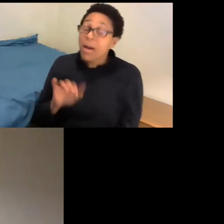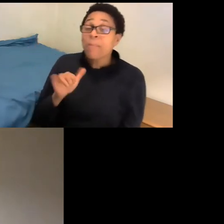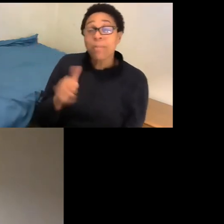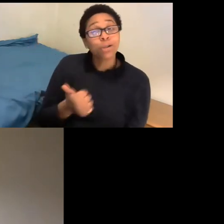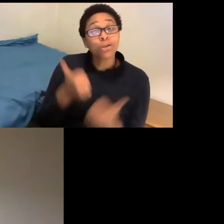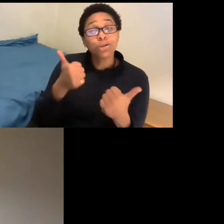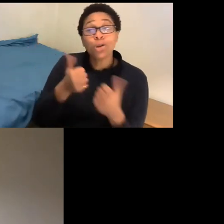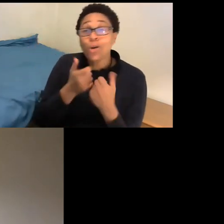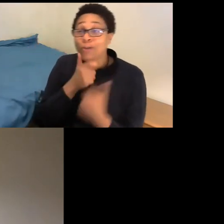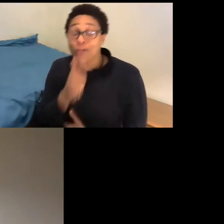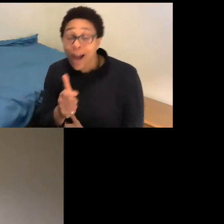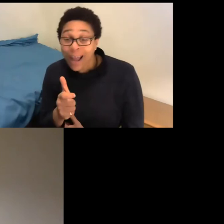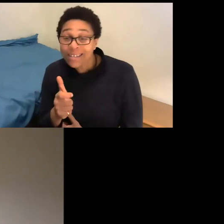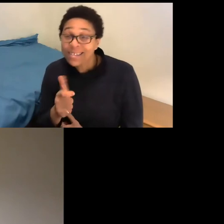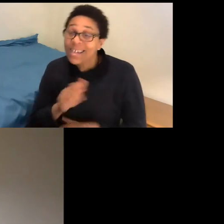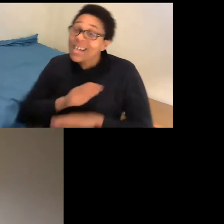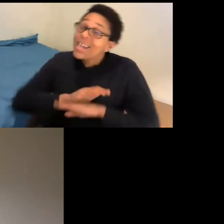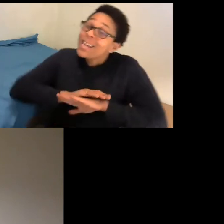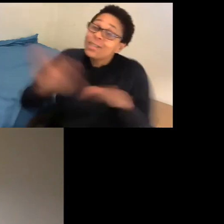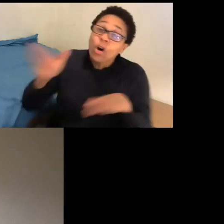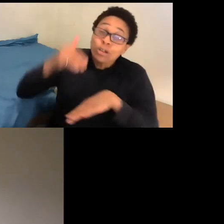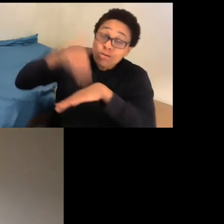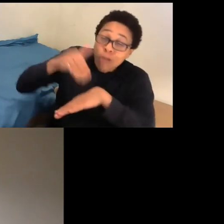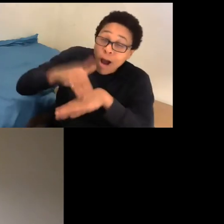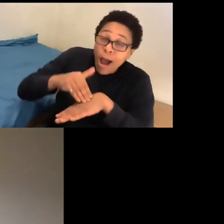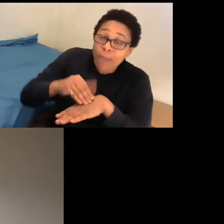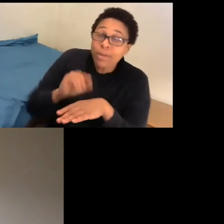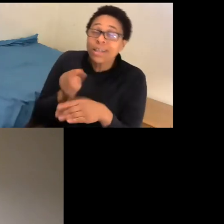Dr Shah: She was like, jaw drop. She was I can't believe he's just said that.